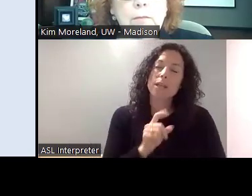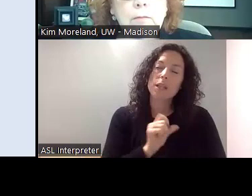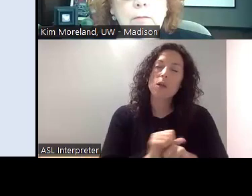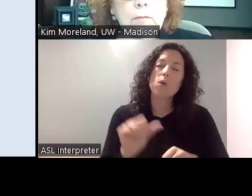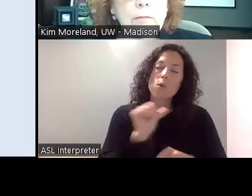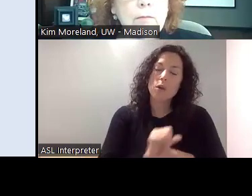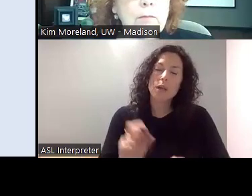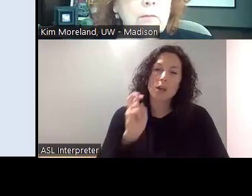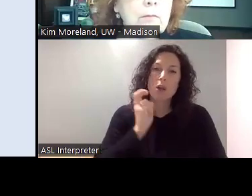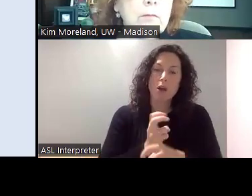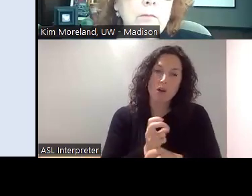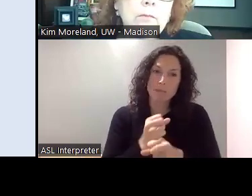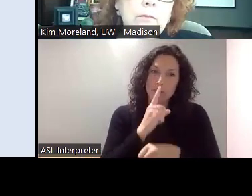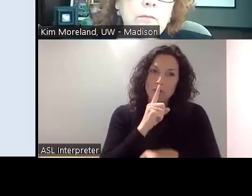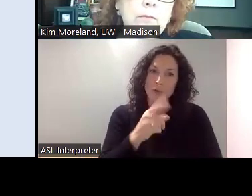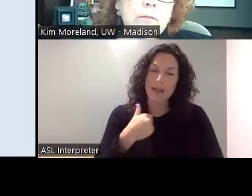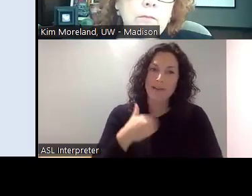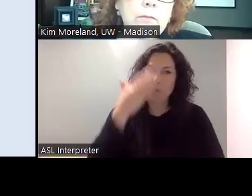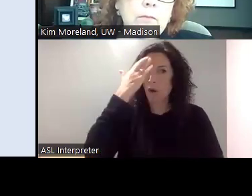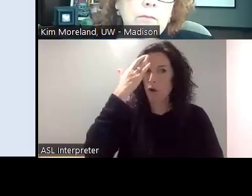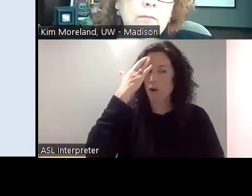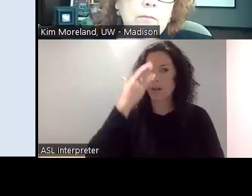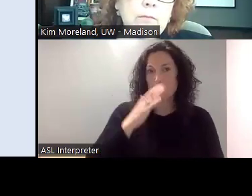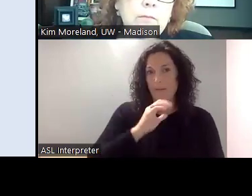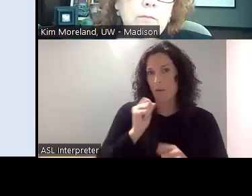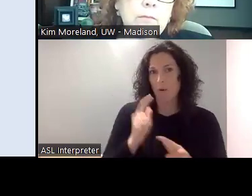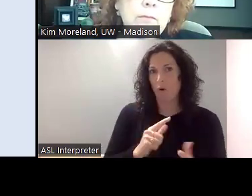that we have awareness of all of the activities